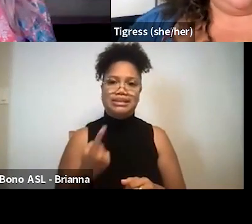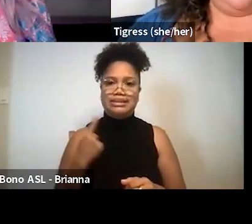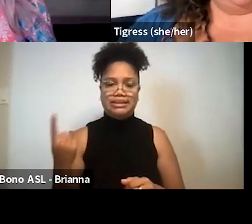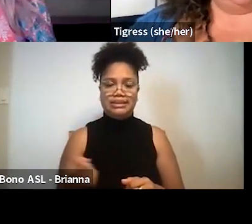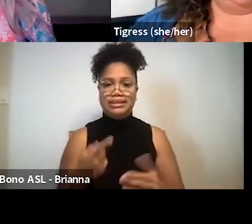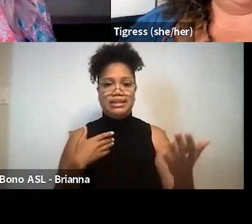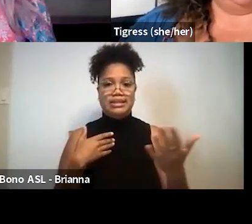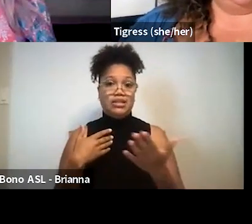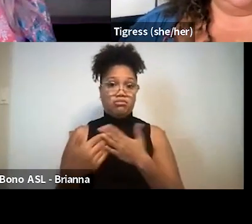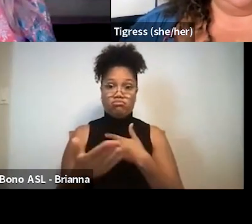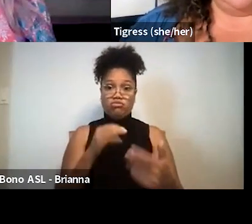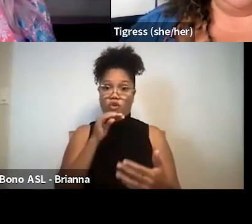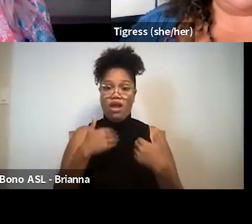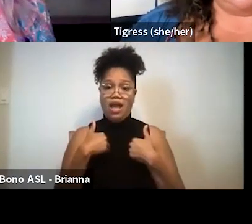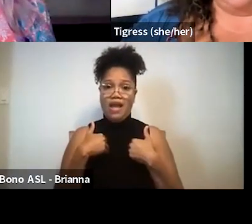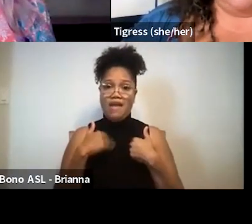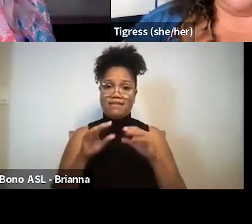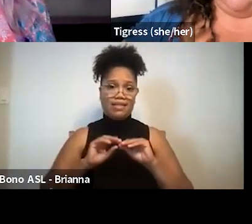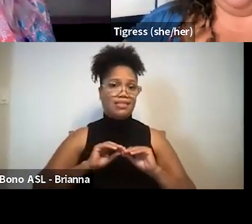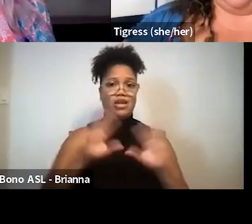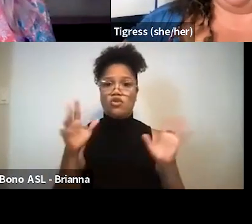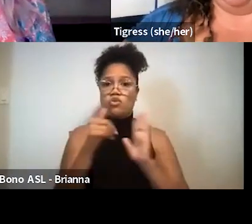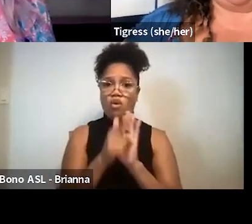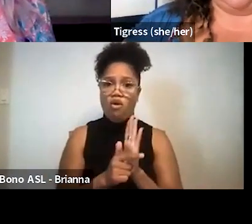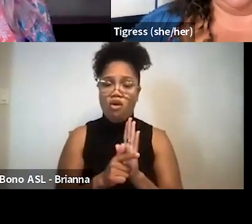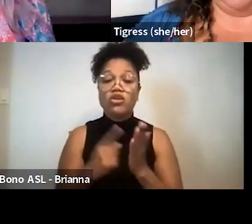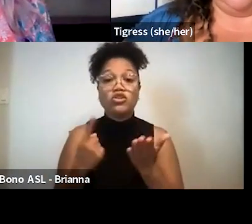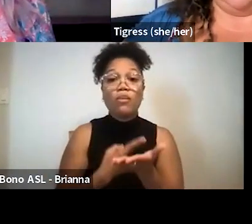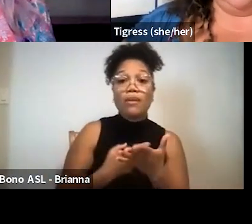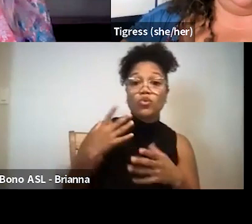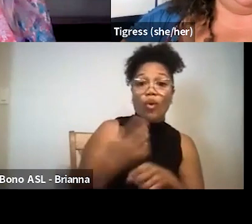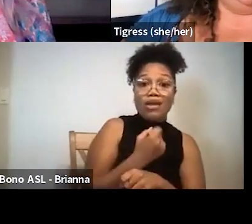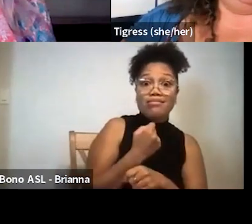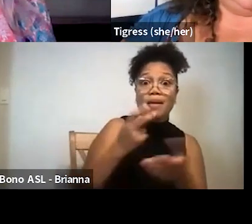And sometimes they win and sometimes that helps set some precedent. Right.